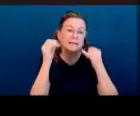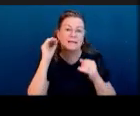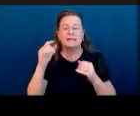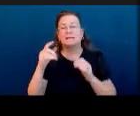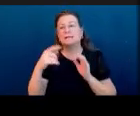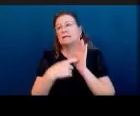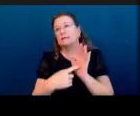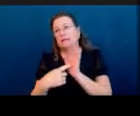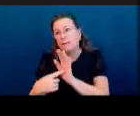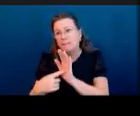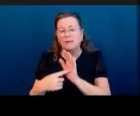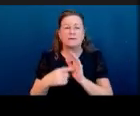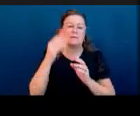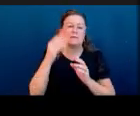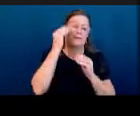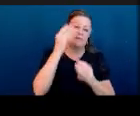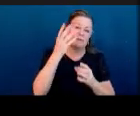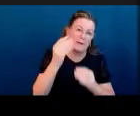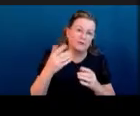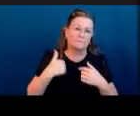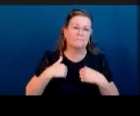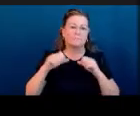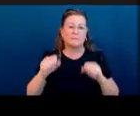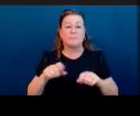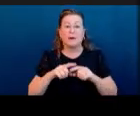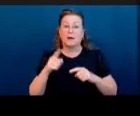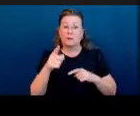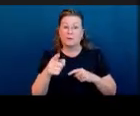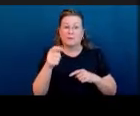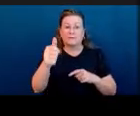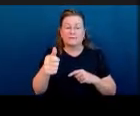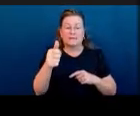I can give you information, but you are going to be the one that